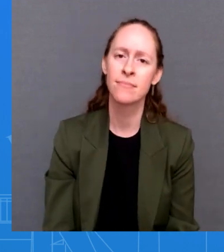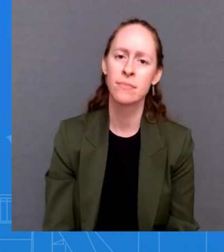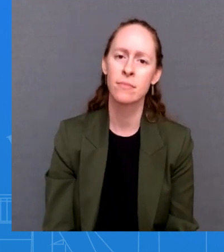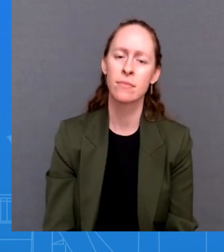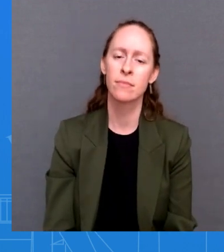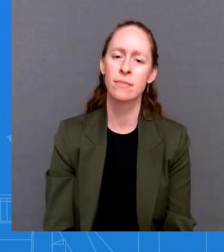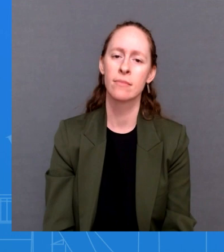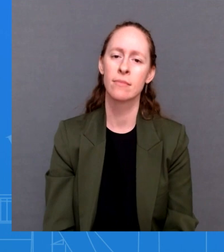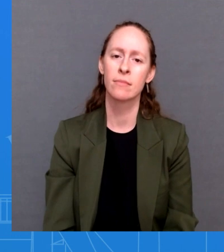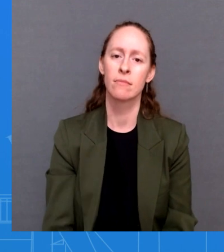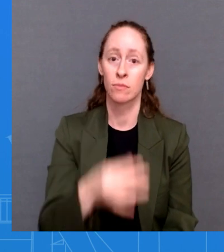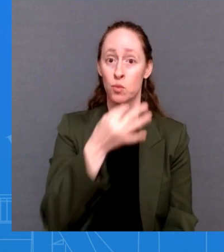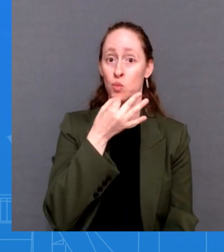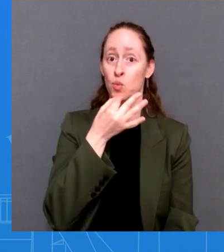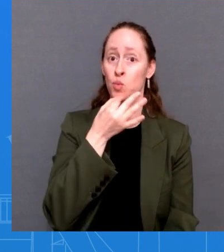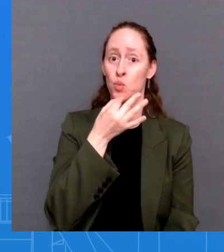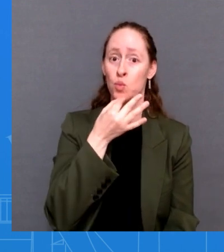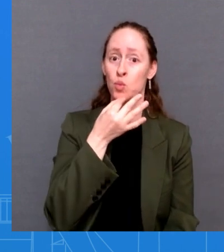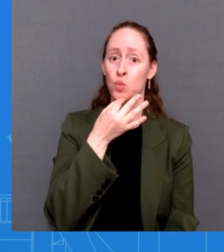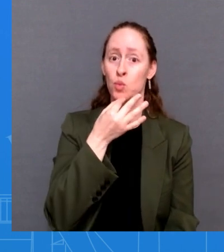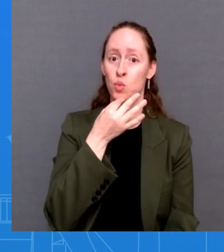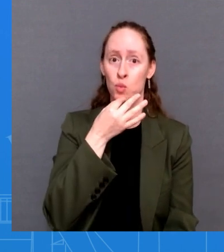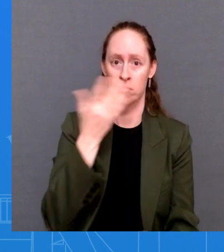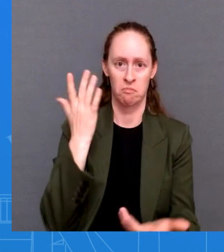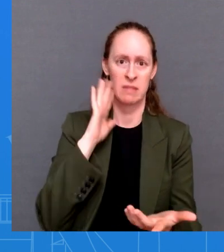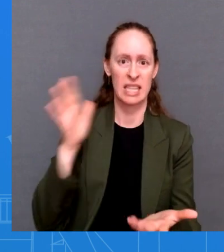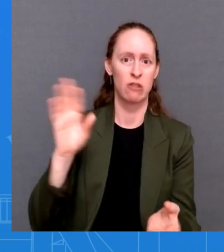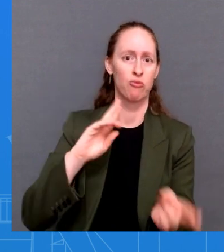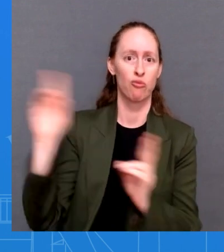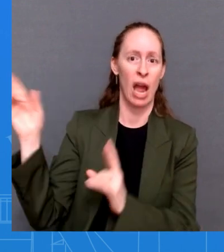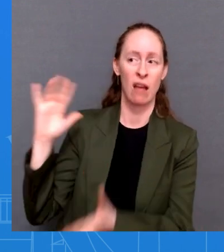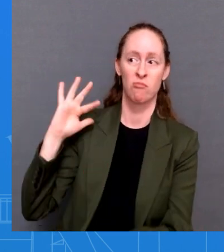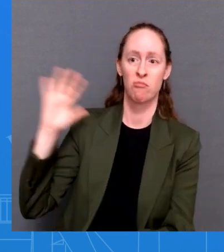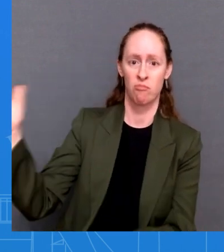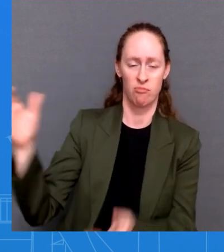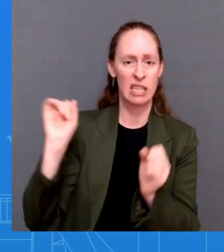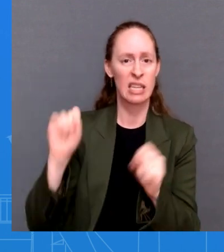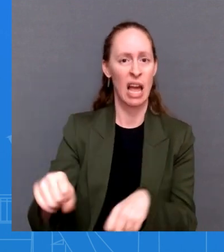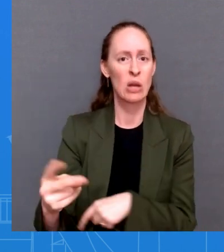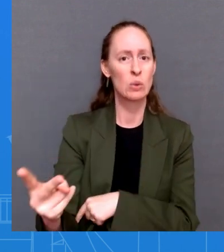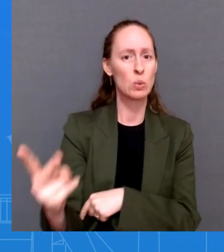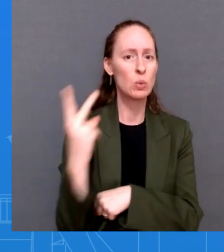Our work is far from over, but this is a step in the right direction as we continue to fight the spread of the virus.